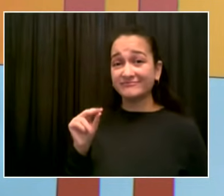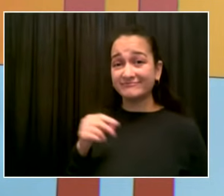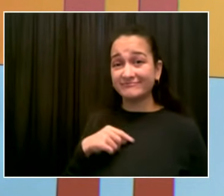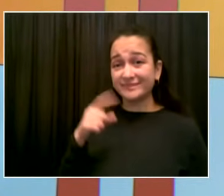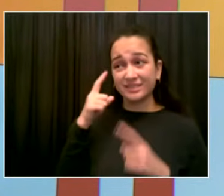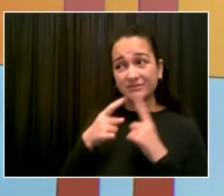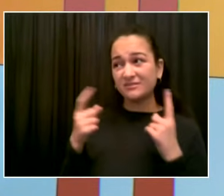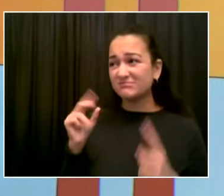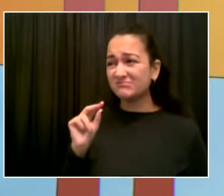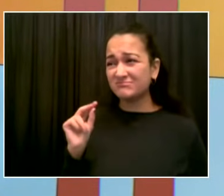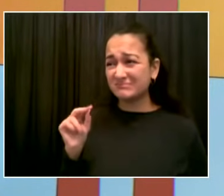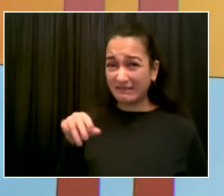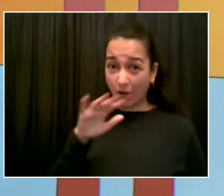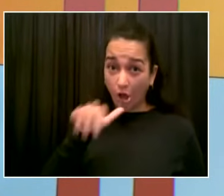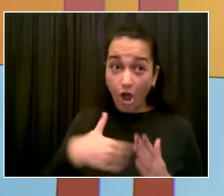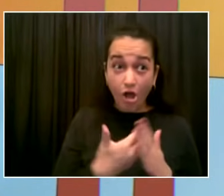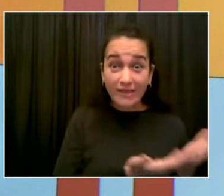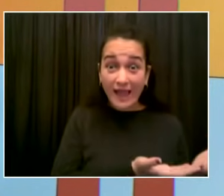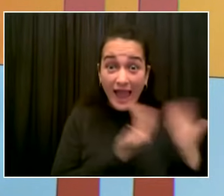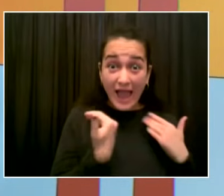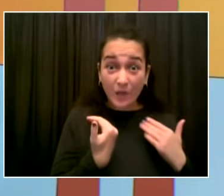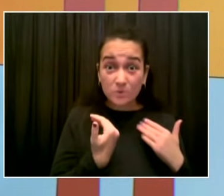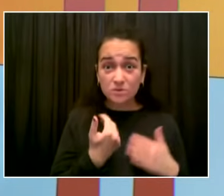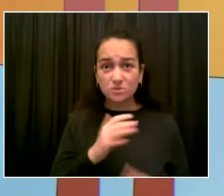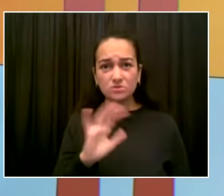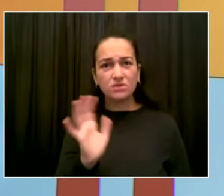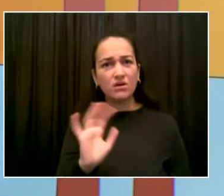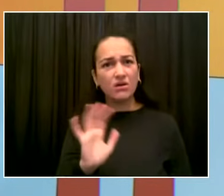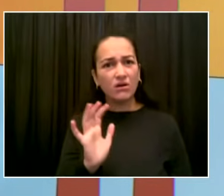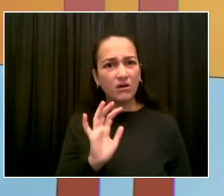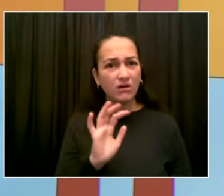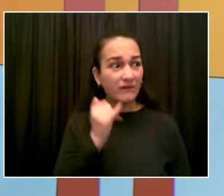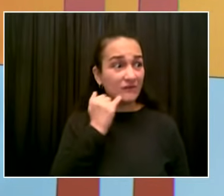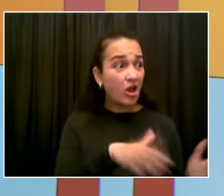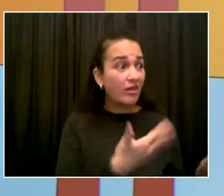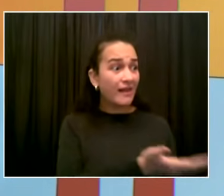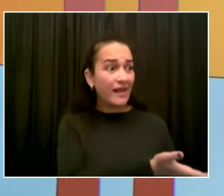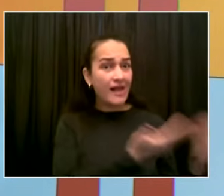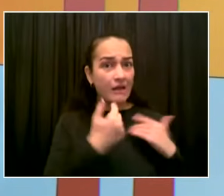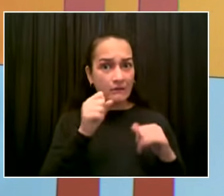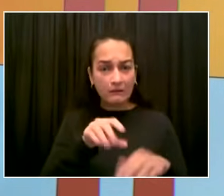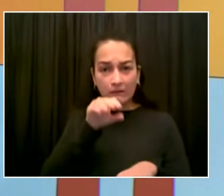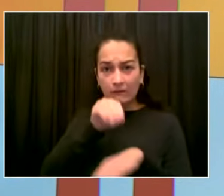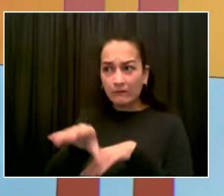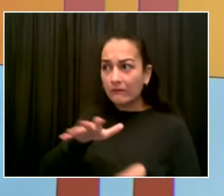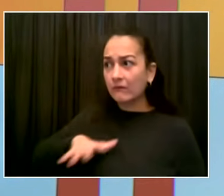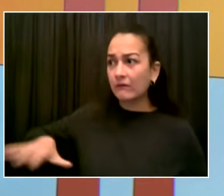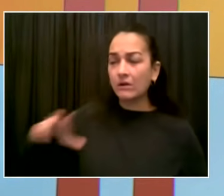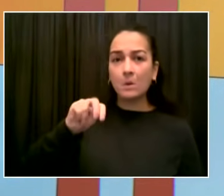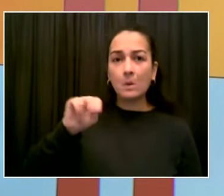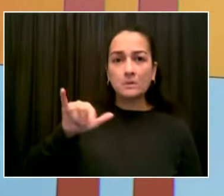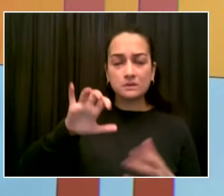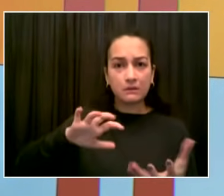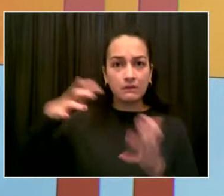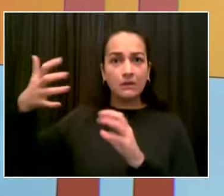IT'S NOT THE RIGHT WAY TO HANDLE THINGS. WE HAVE TO BALANCE THE PROFOUND NEED TO ADDRESS